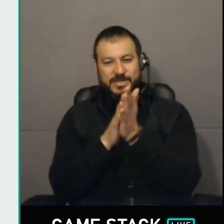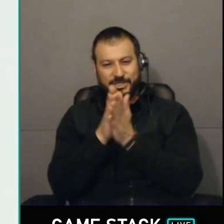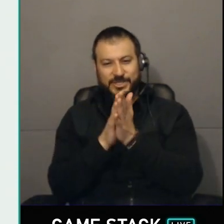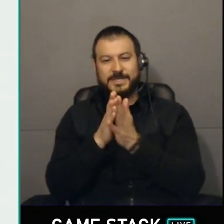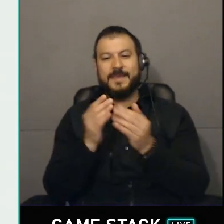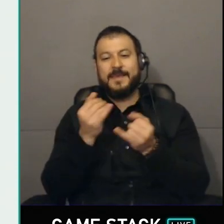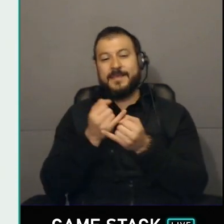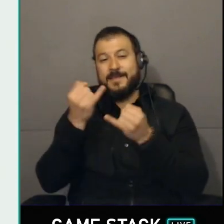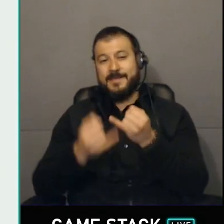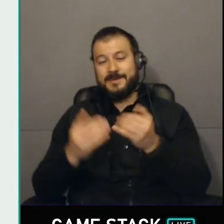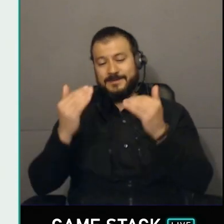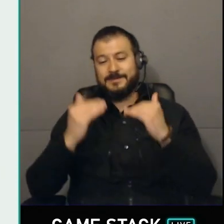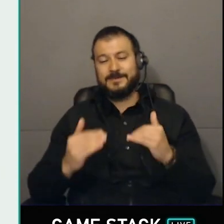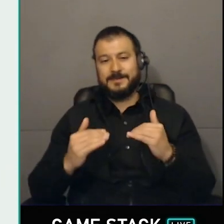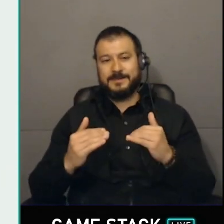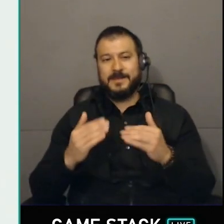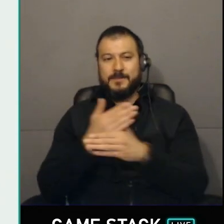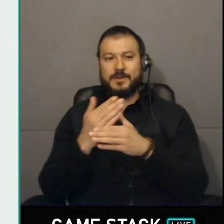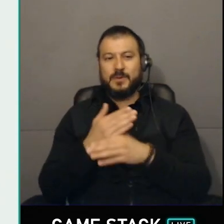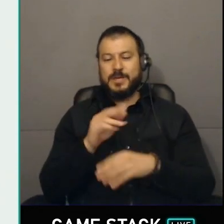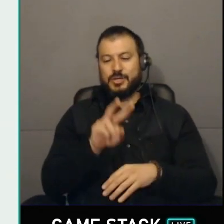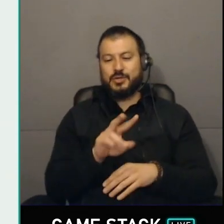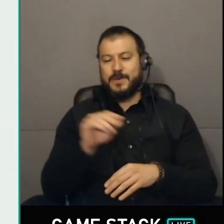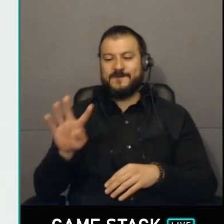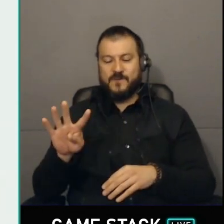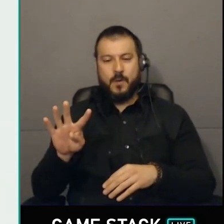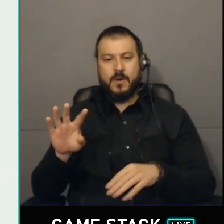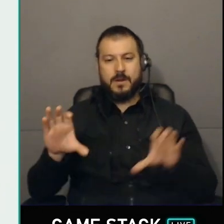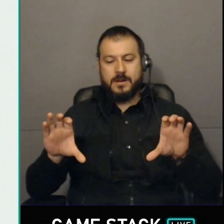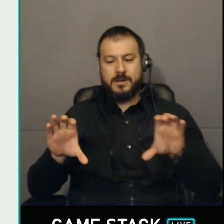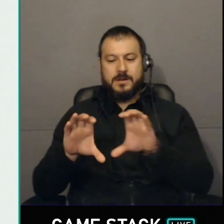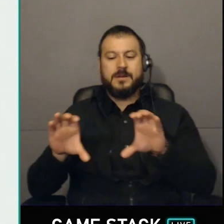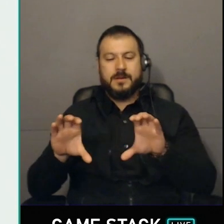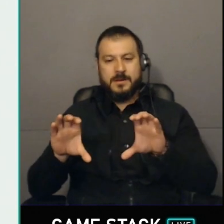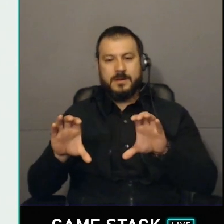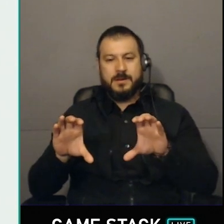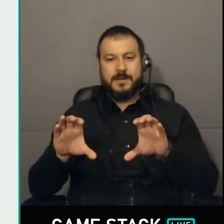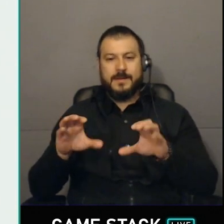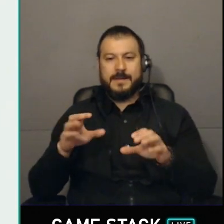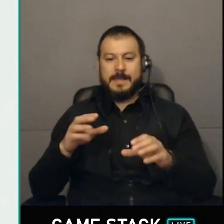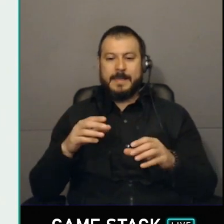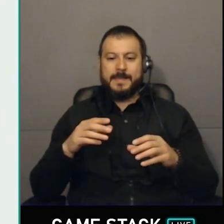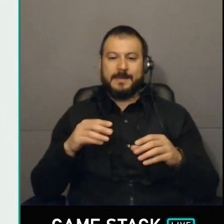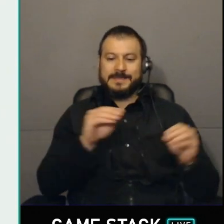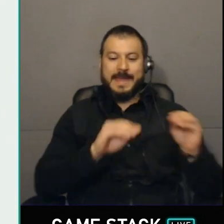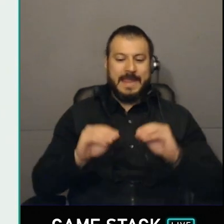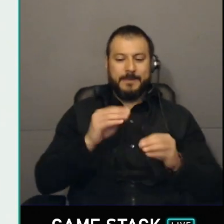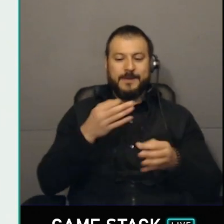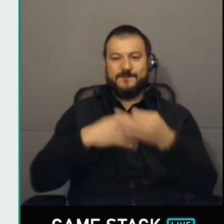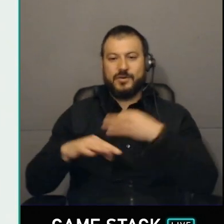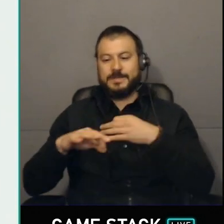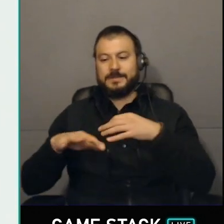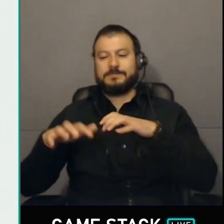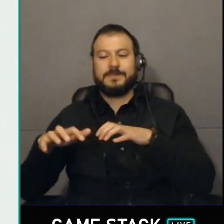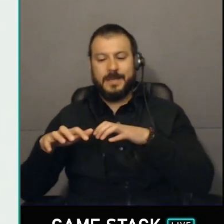four, because we do dynamic versus static bodies at the end. All of the yellow objects are dynamic bodies, and the